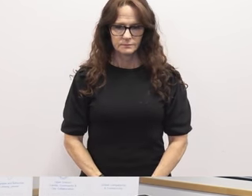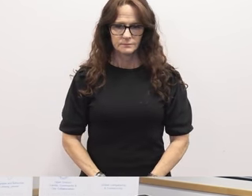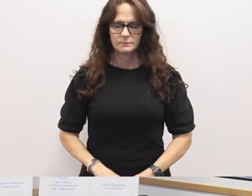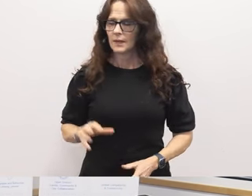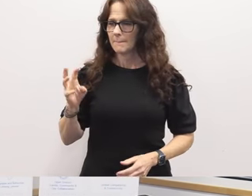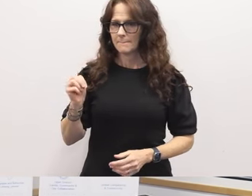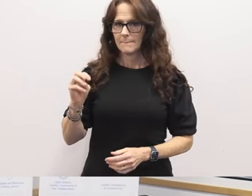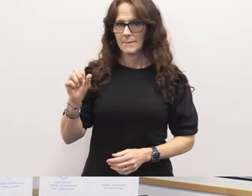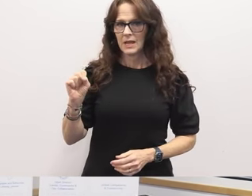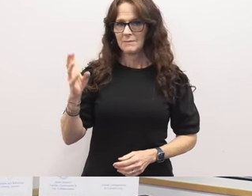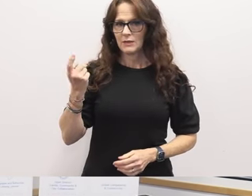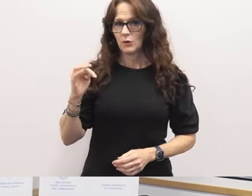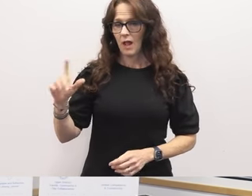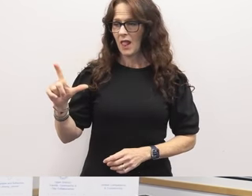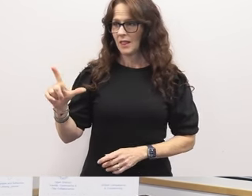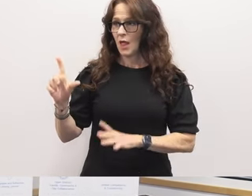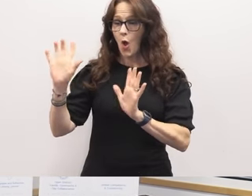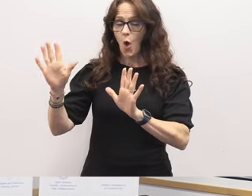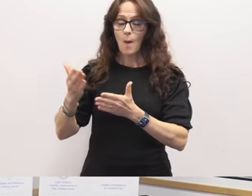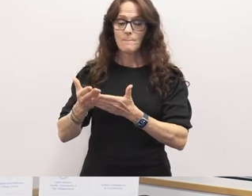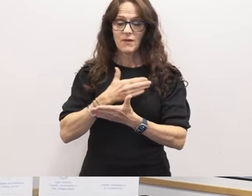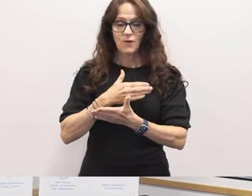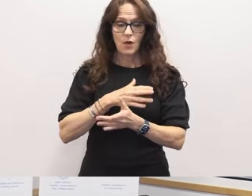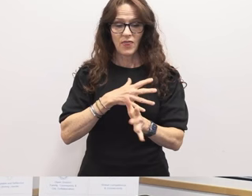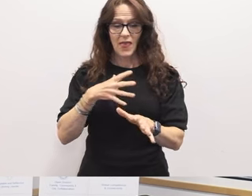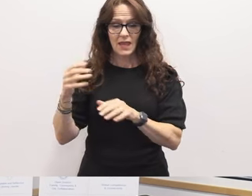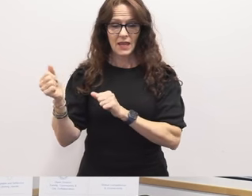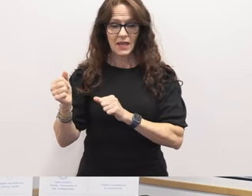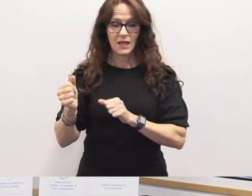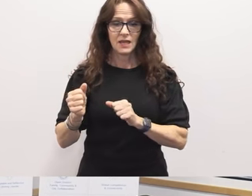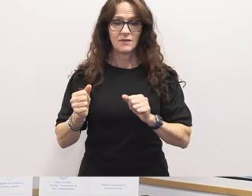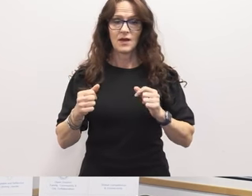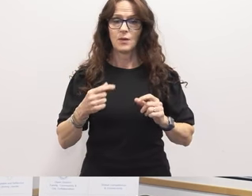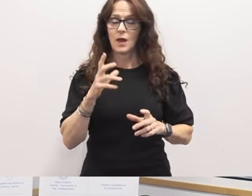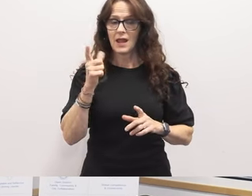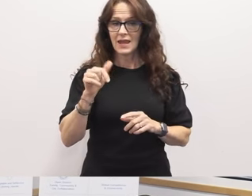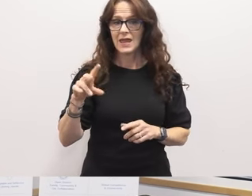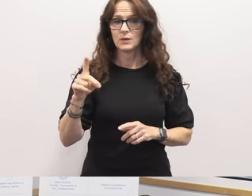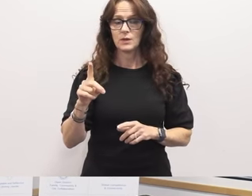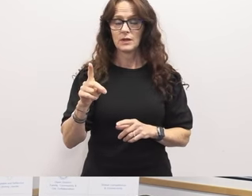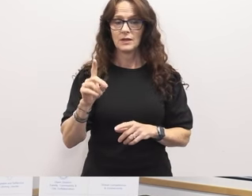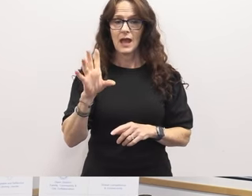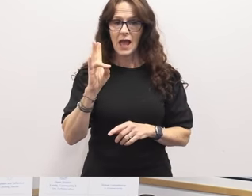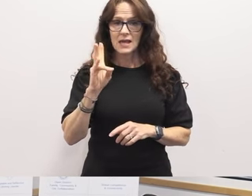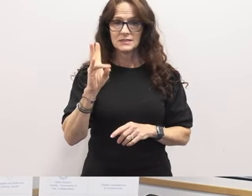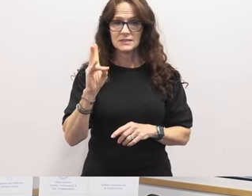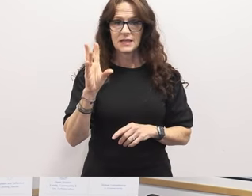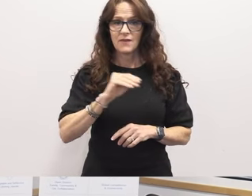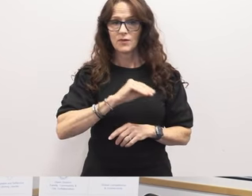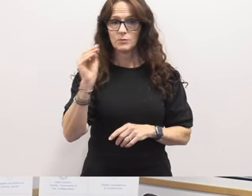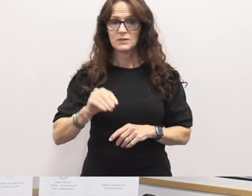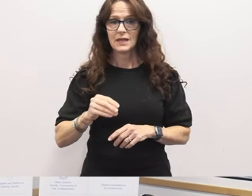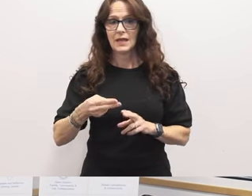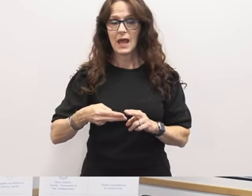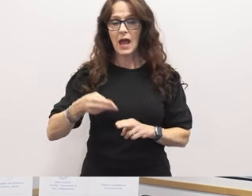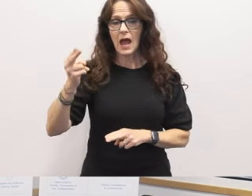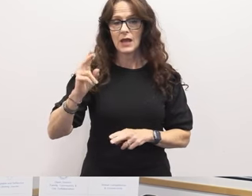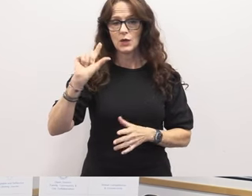[Veronica Madrigal] And before they walk away, I do wanna quantify their data. So Lakewood achieved a 7% higher graduation rate for all students,